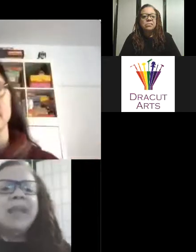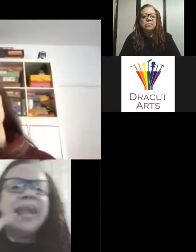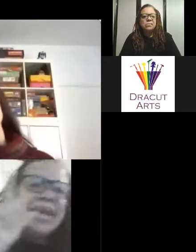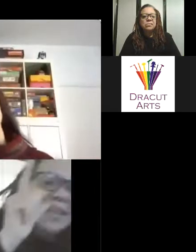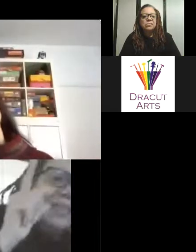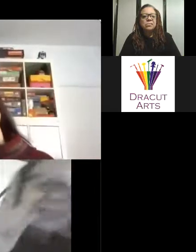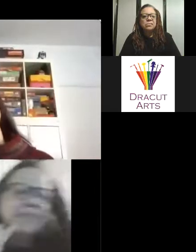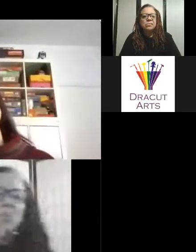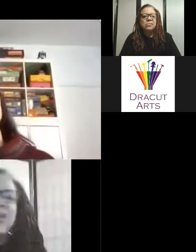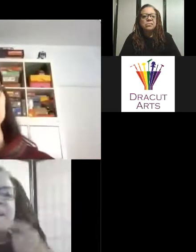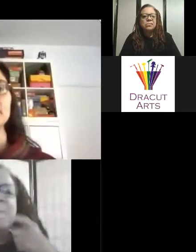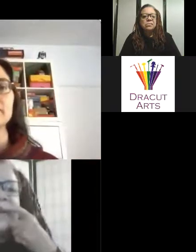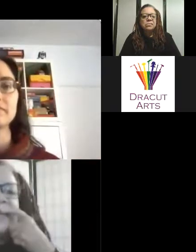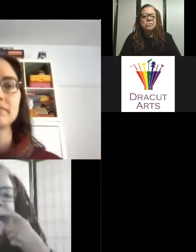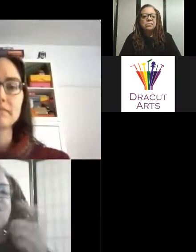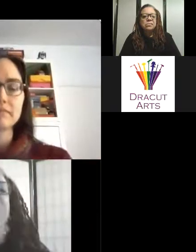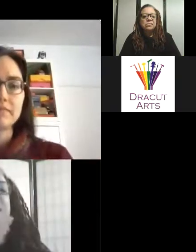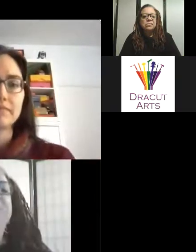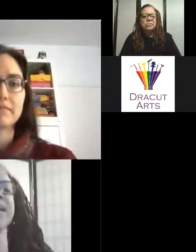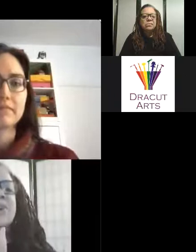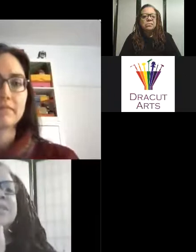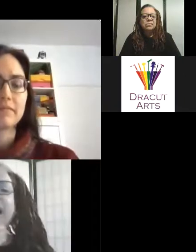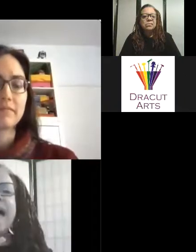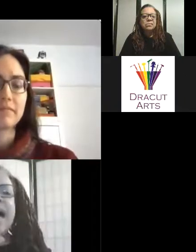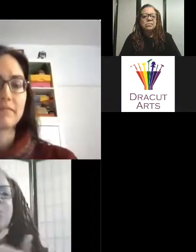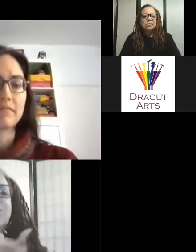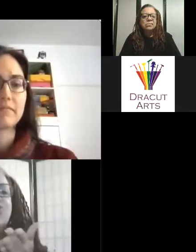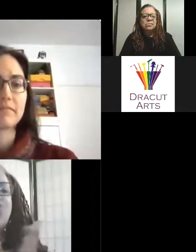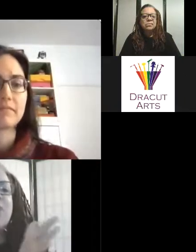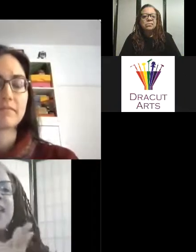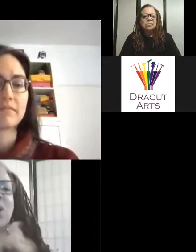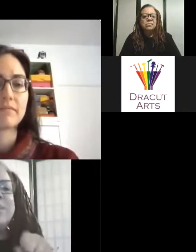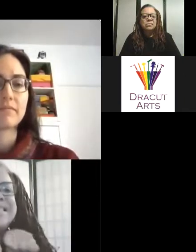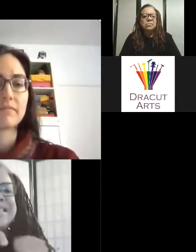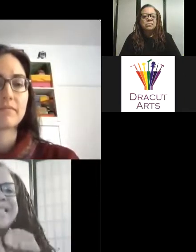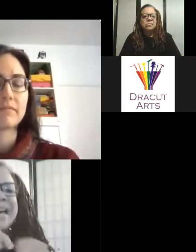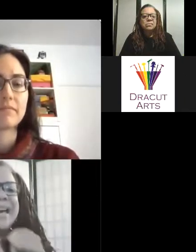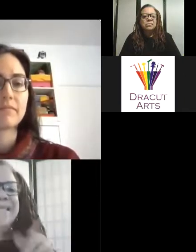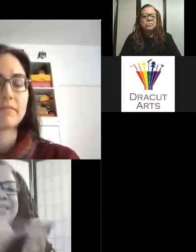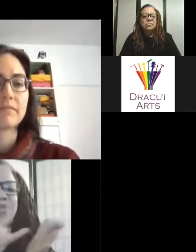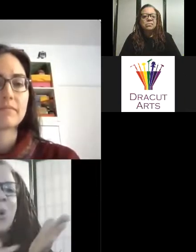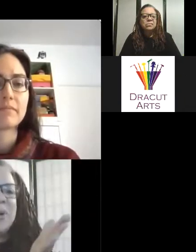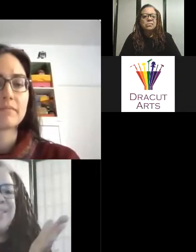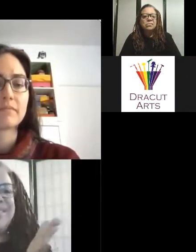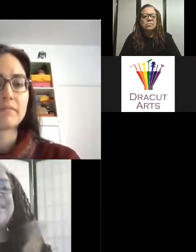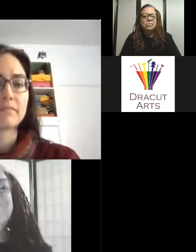mustaches and the beards we see in these photos, how would you draw those on stick figures? Um, oh, this was in Hillsborough, the next town over.